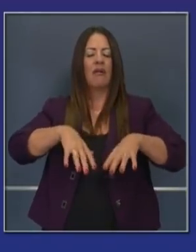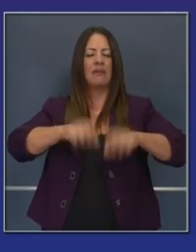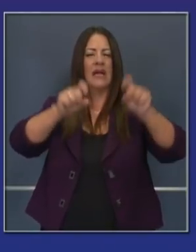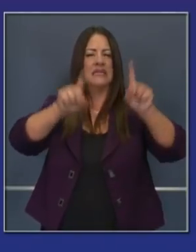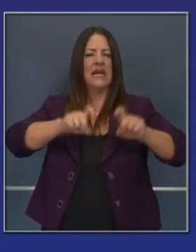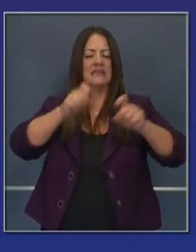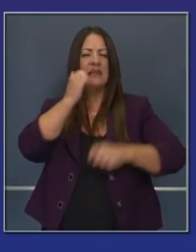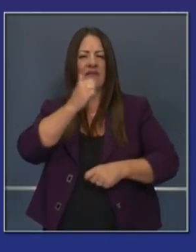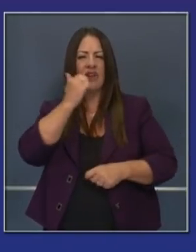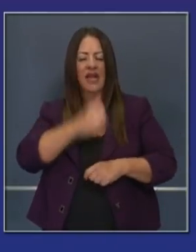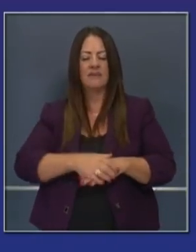WE ARE STARTING TO SEE SOME MODEST INCREASE.